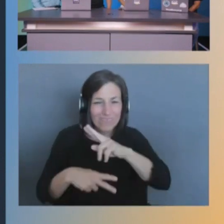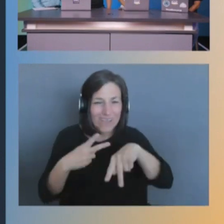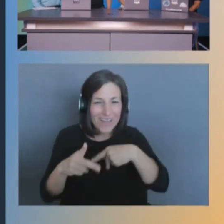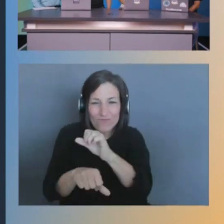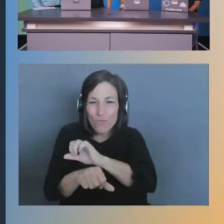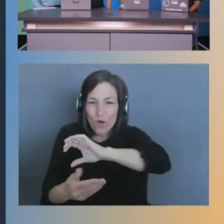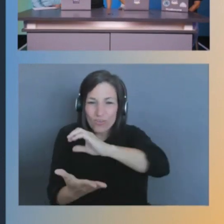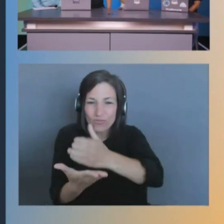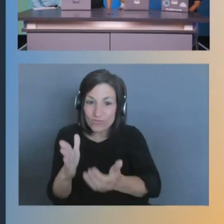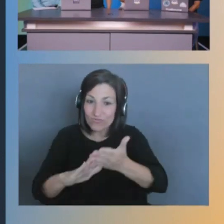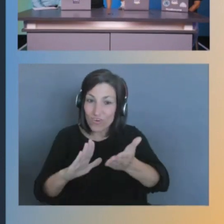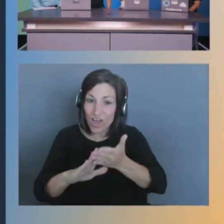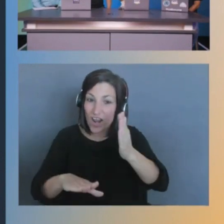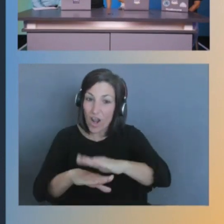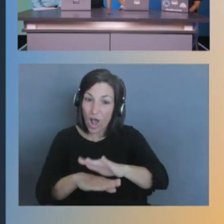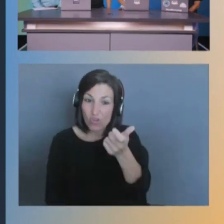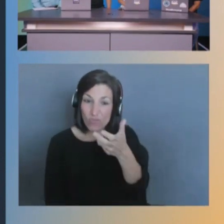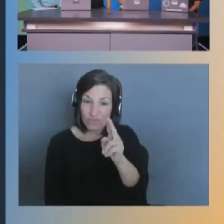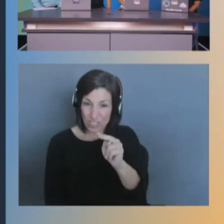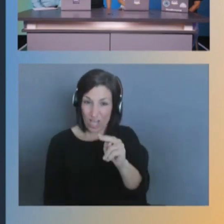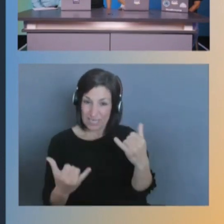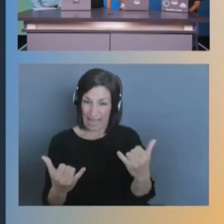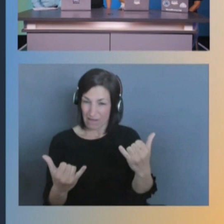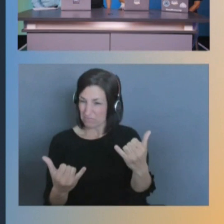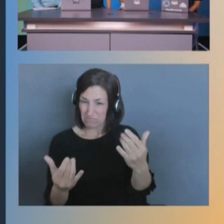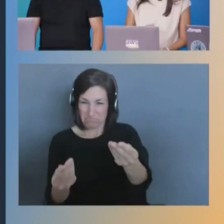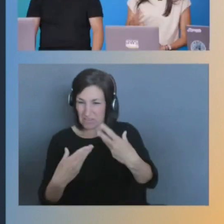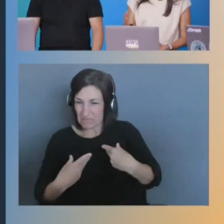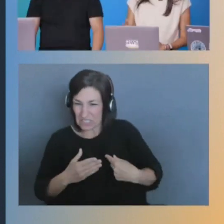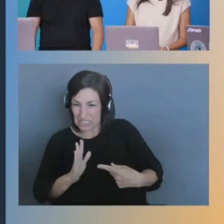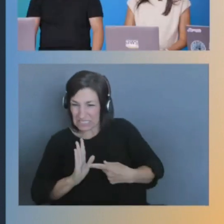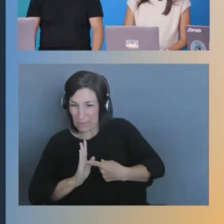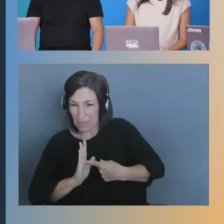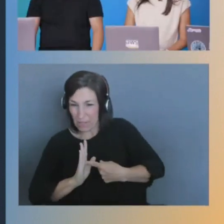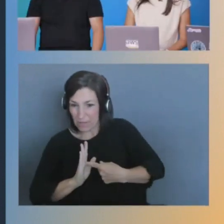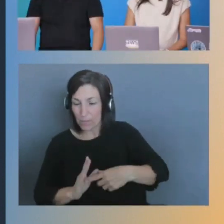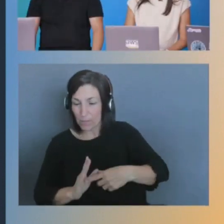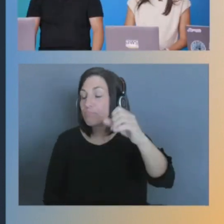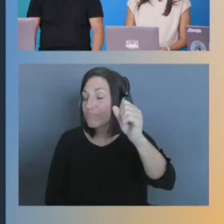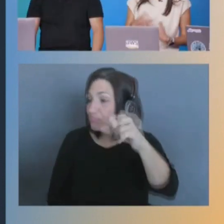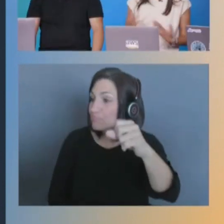Can you give us an example of that, Stephanie? Yeah, so as we talked about, the goal has been to be able to support